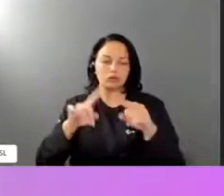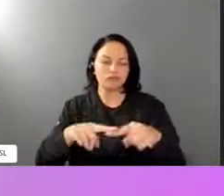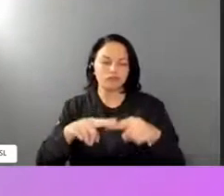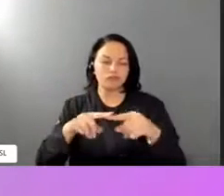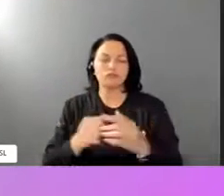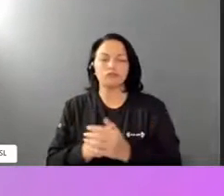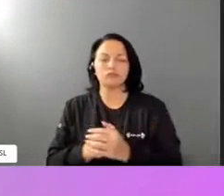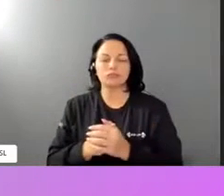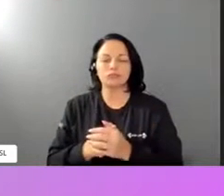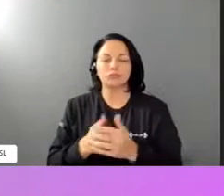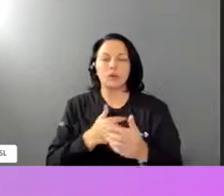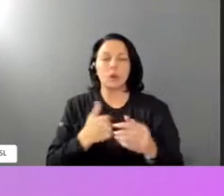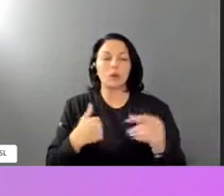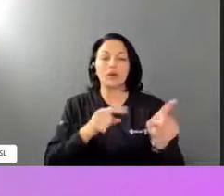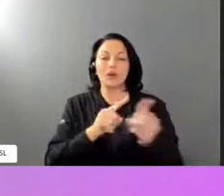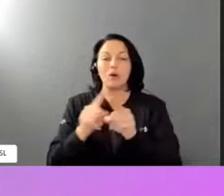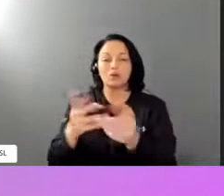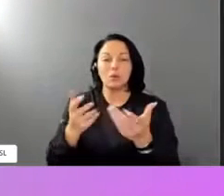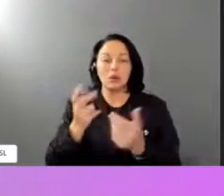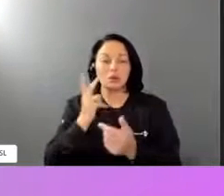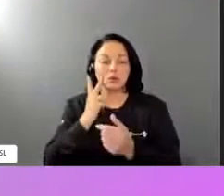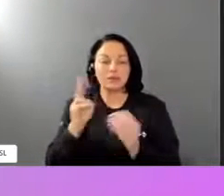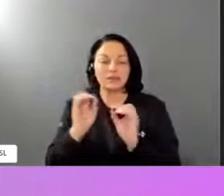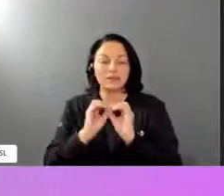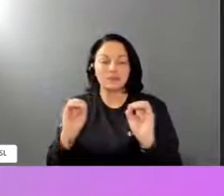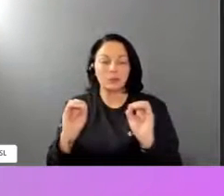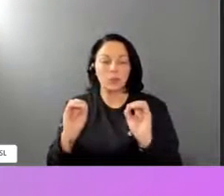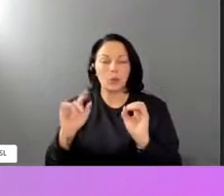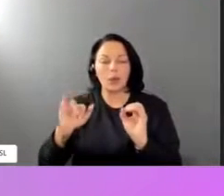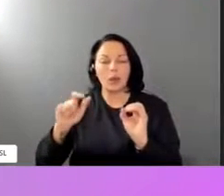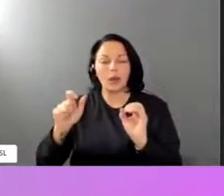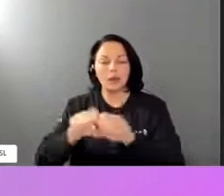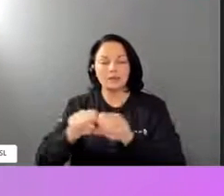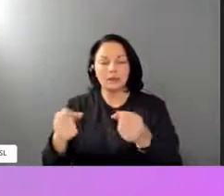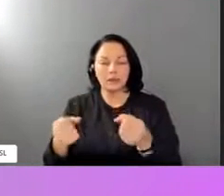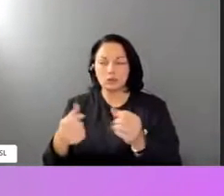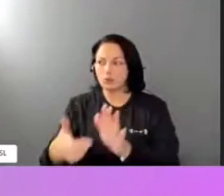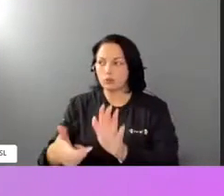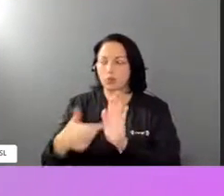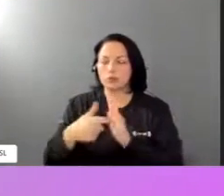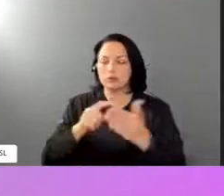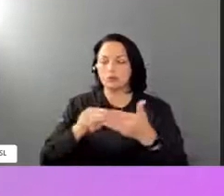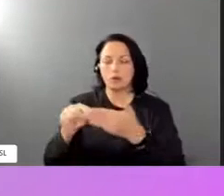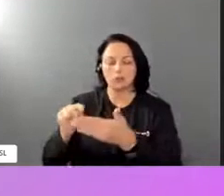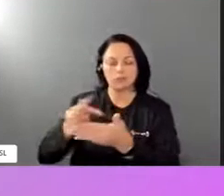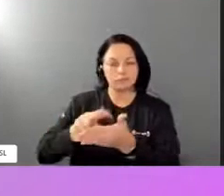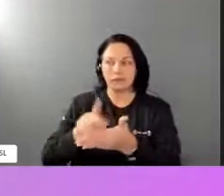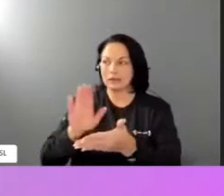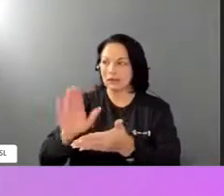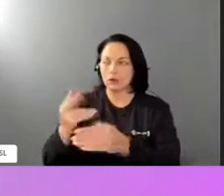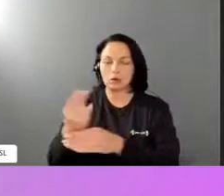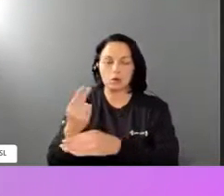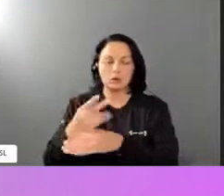lifecycle, but we'll have have to more receive teams receive their second order in order to look at this more